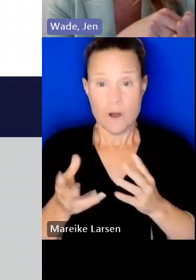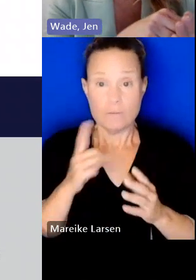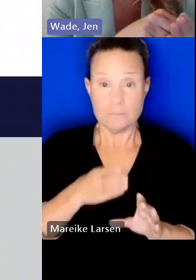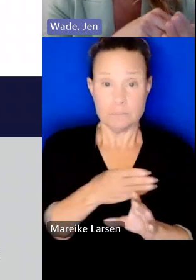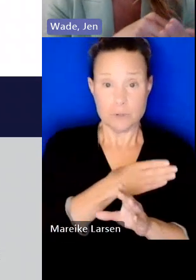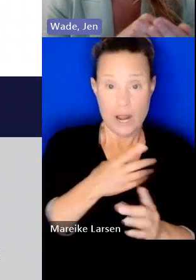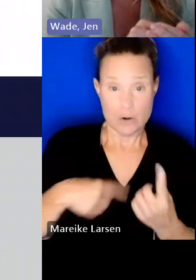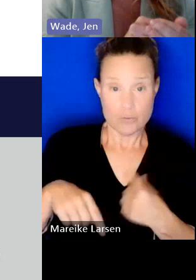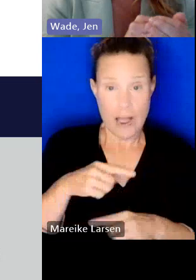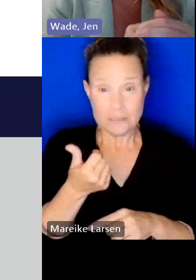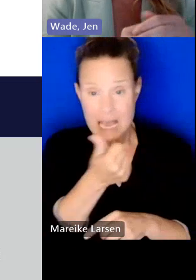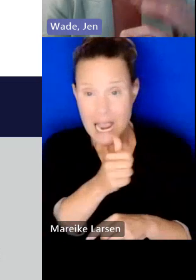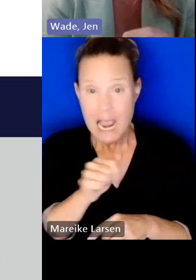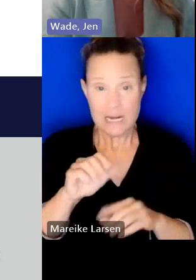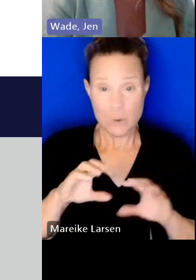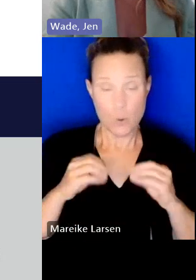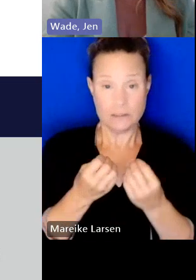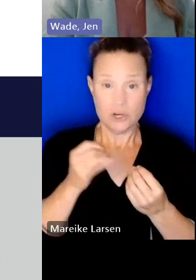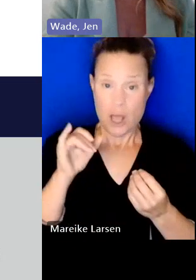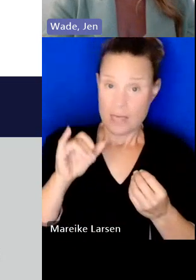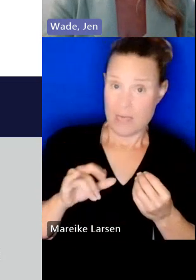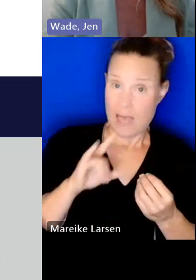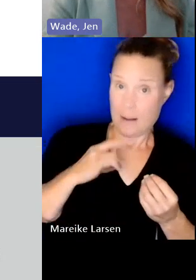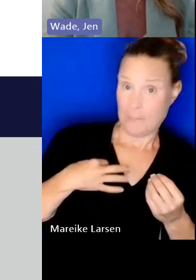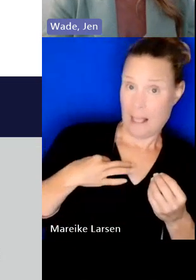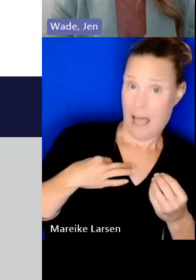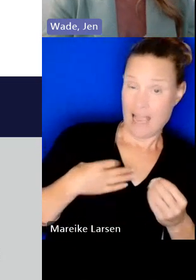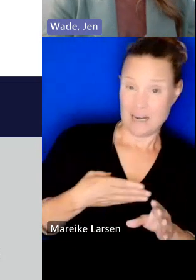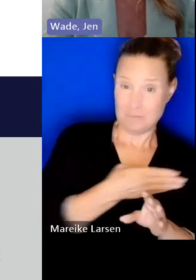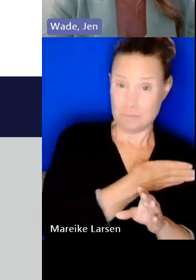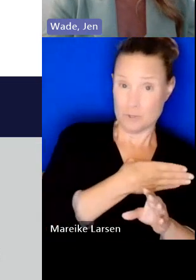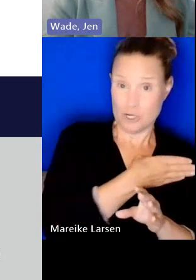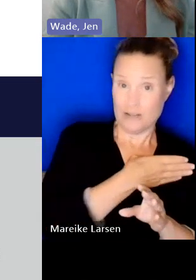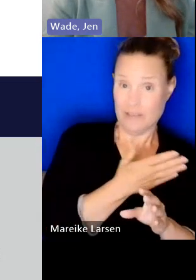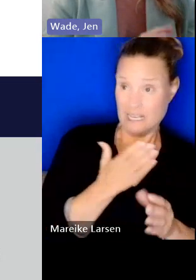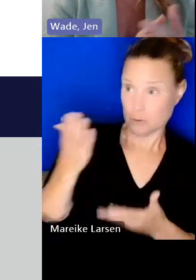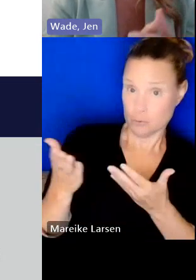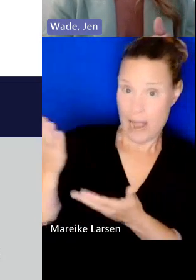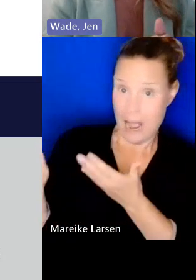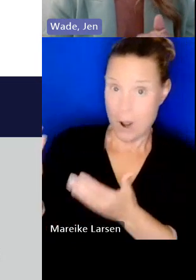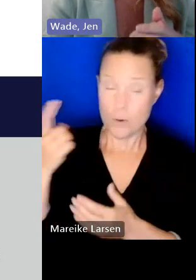Any organization that did apply in a previous round for VCBB must submit a new